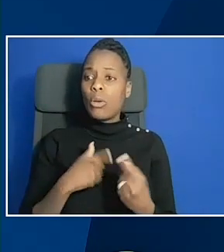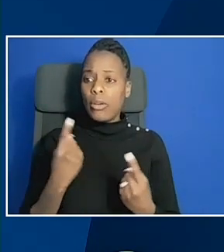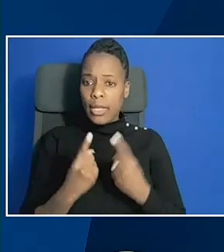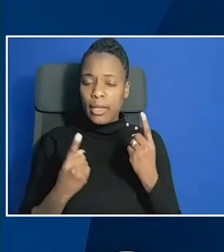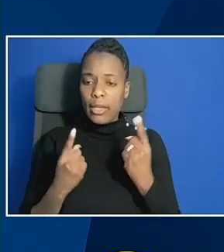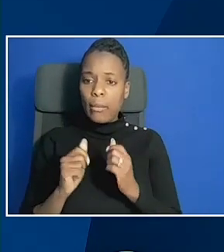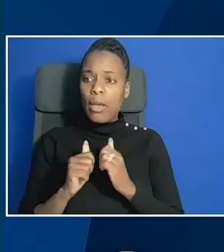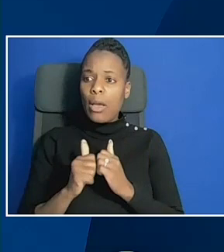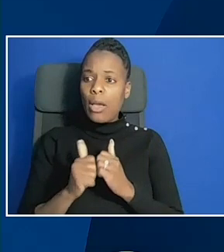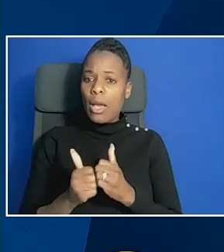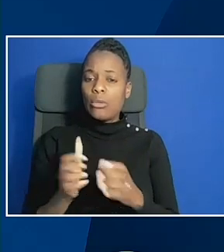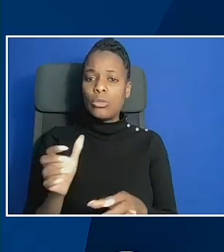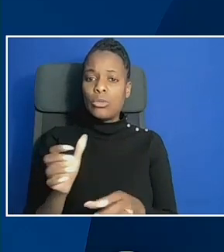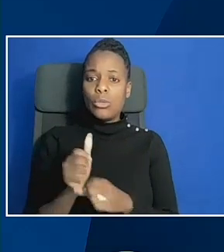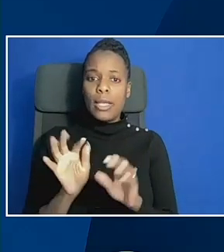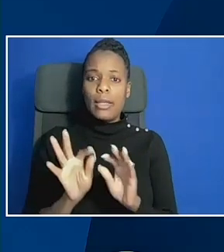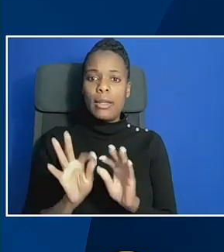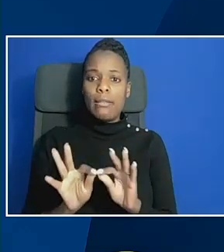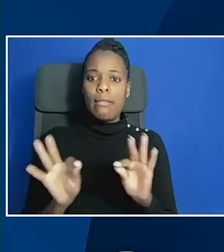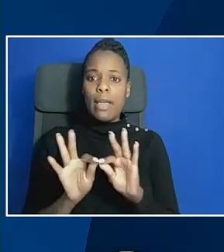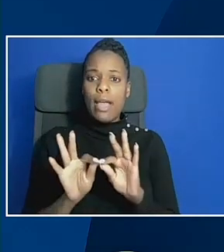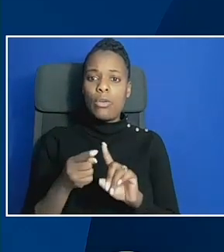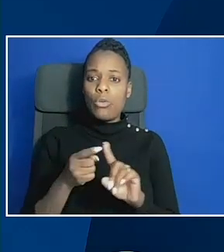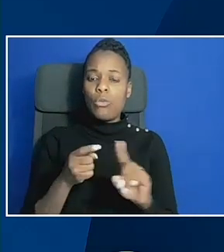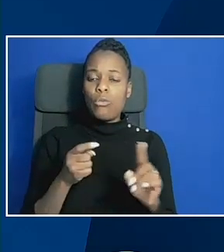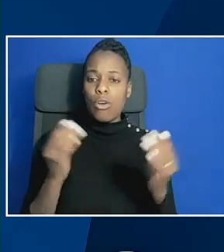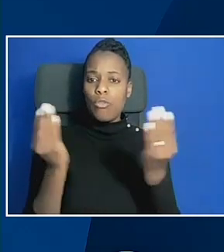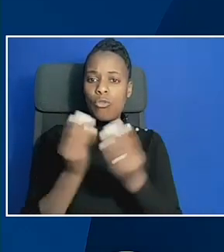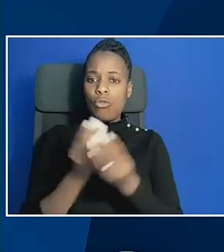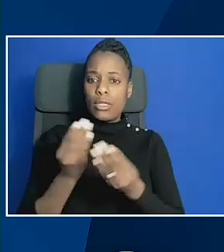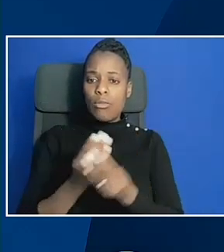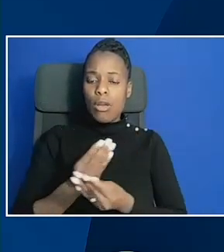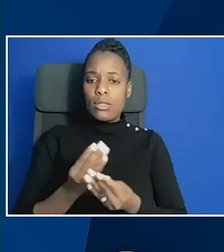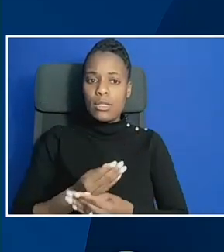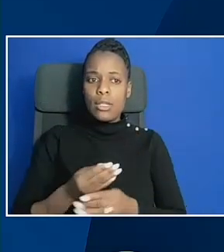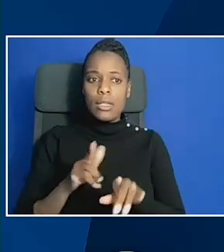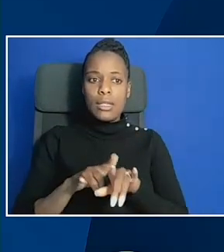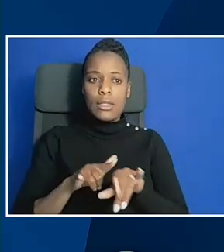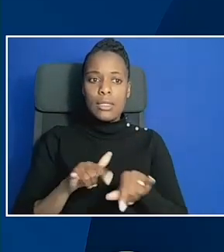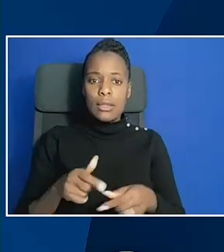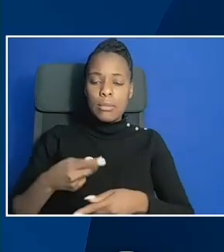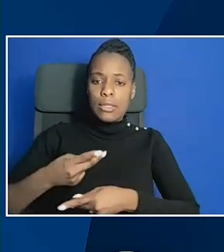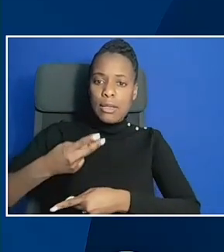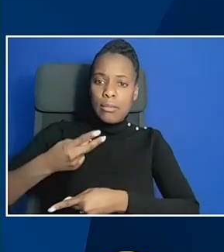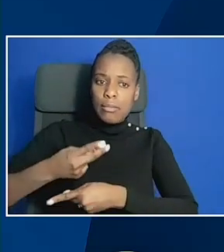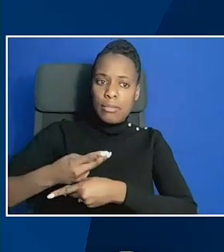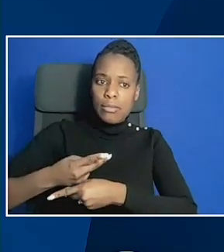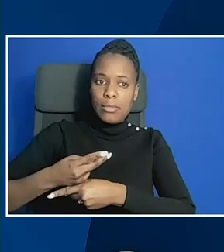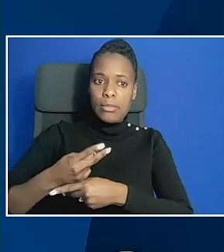reciprocity, while maintaining and promoting quality at the same time.